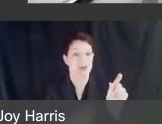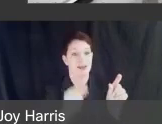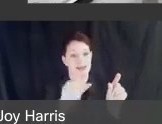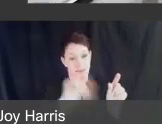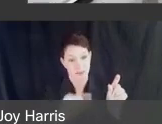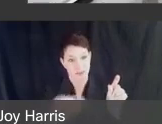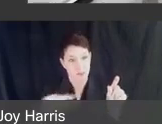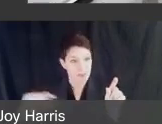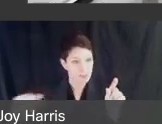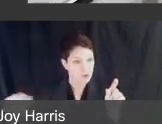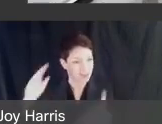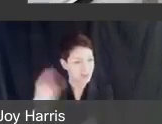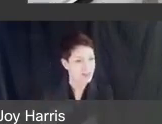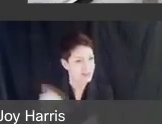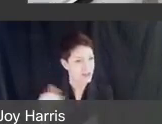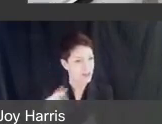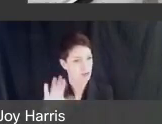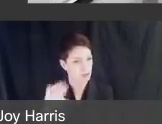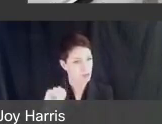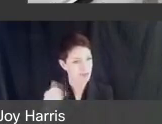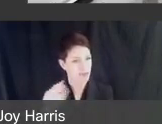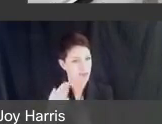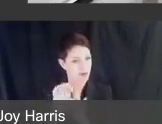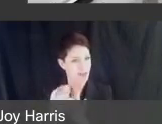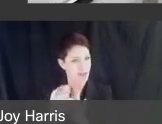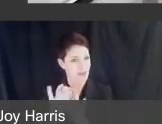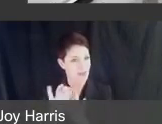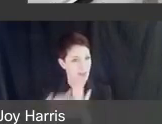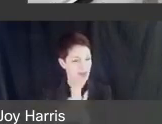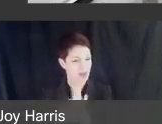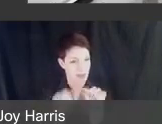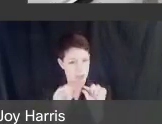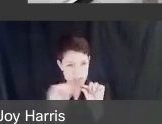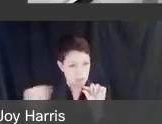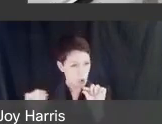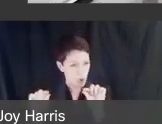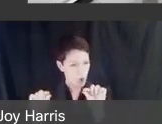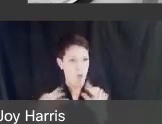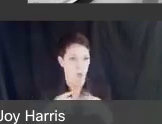ethnicities are barely registering on the chart. What does that say about the way that the state